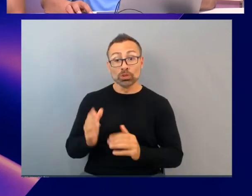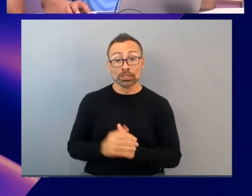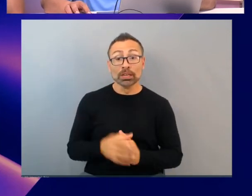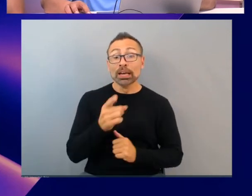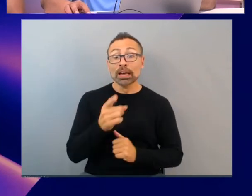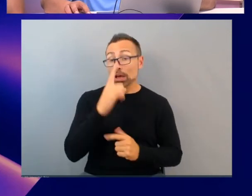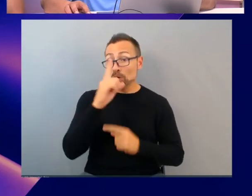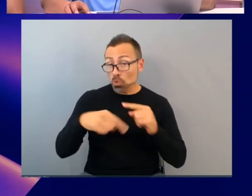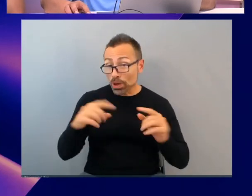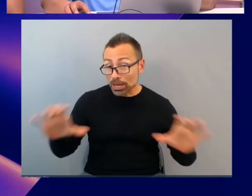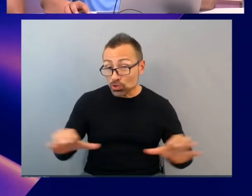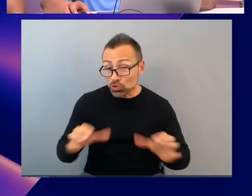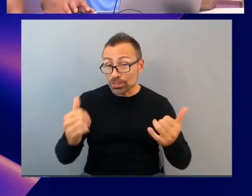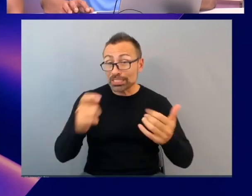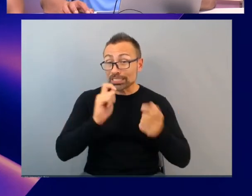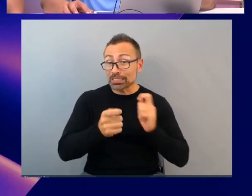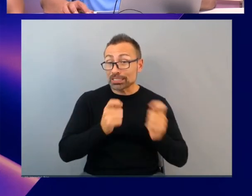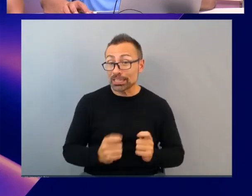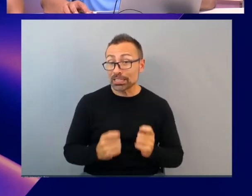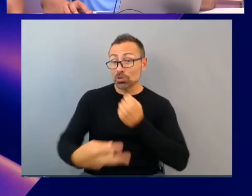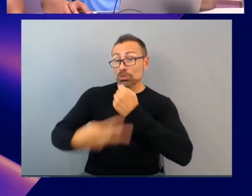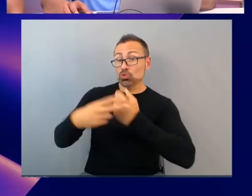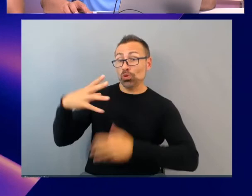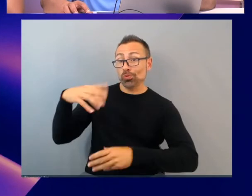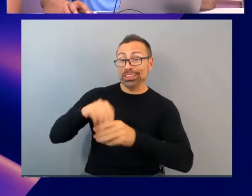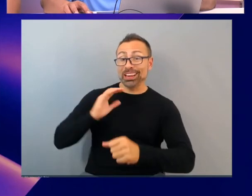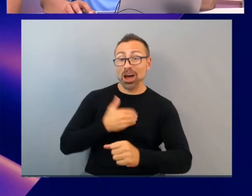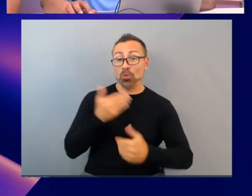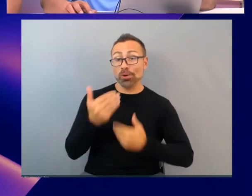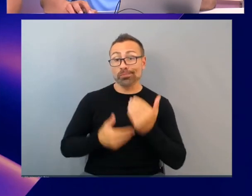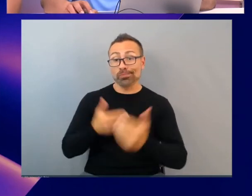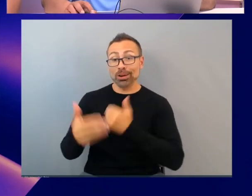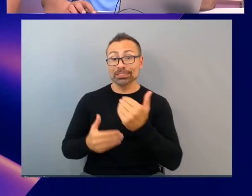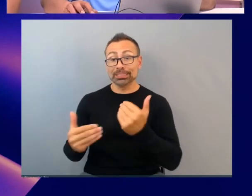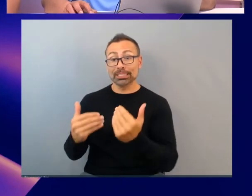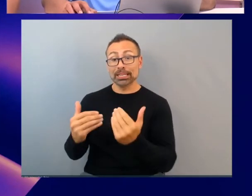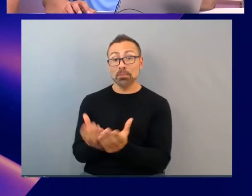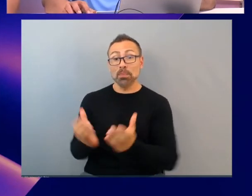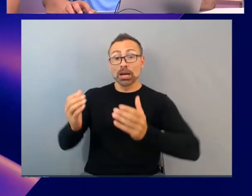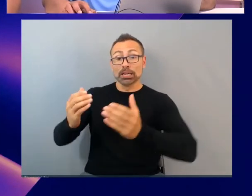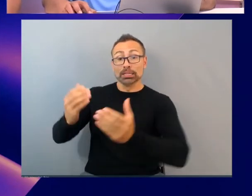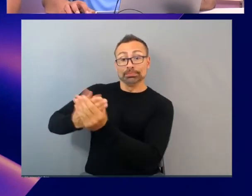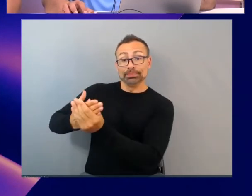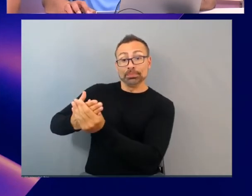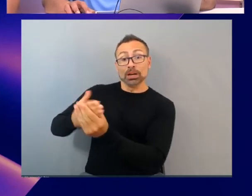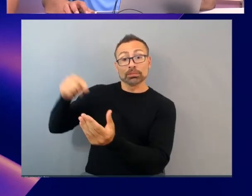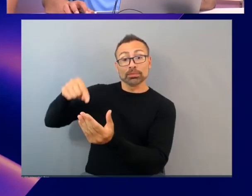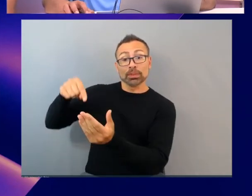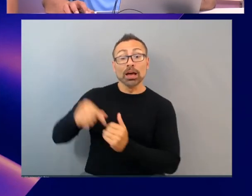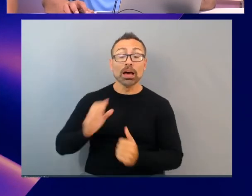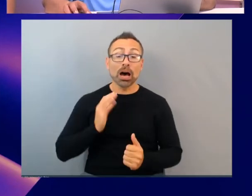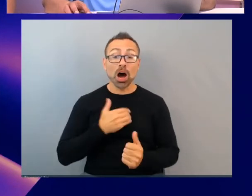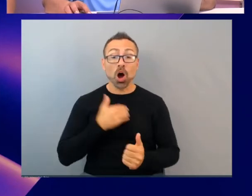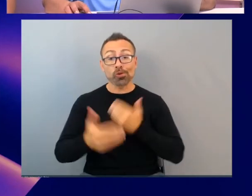in my processed bucket. This is where my processed data, my converted data, it is there.